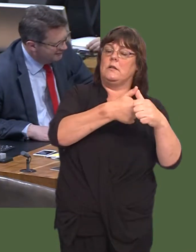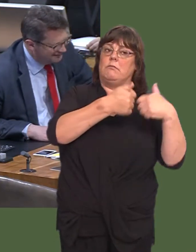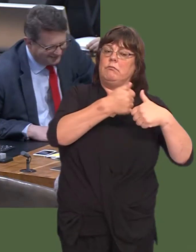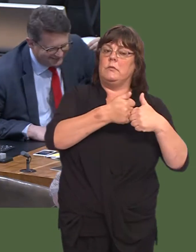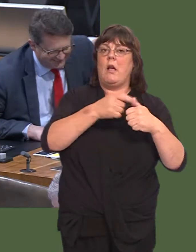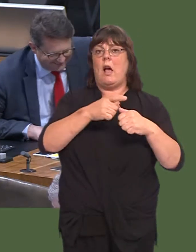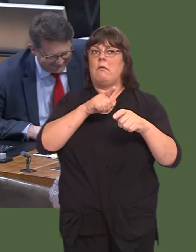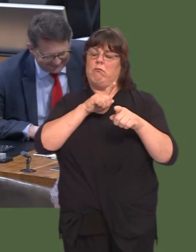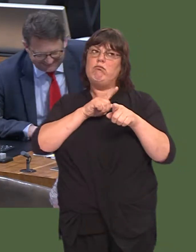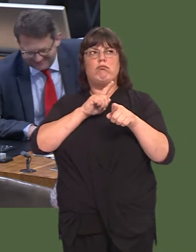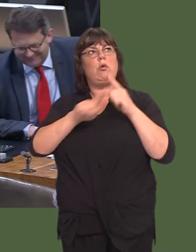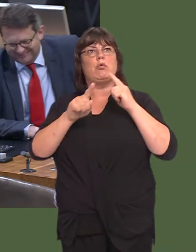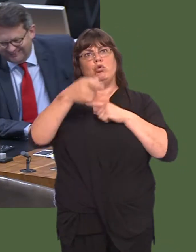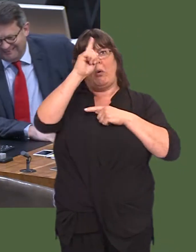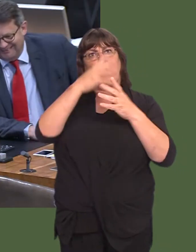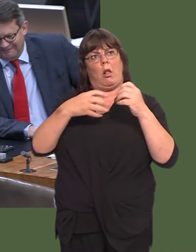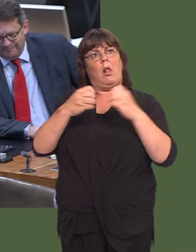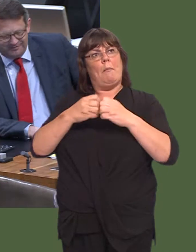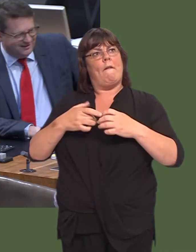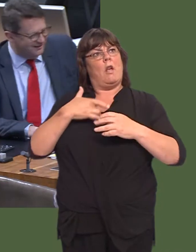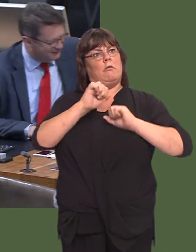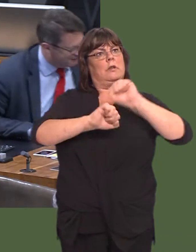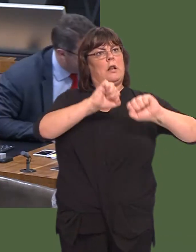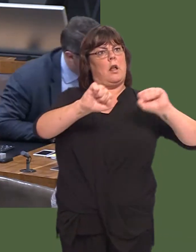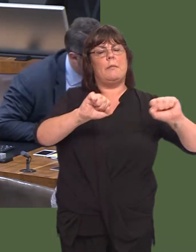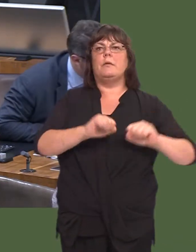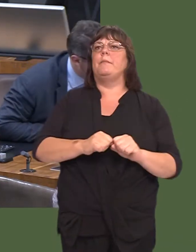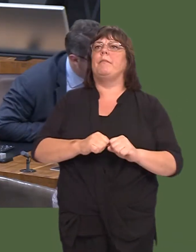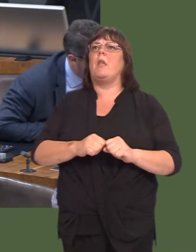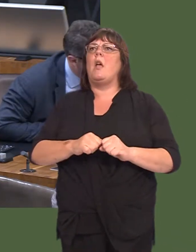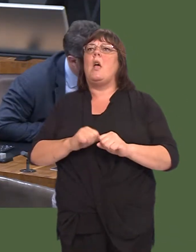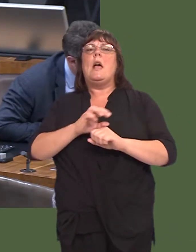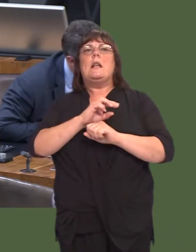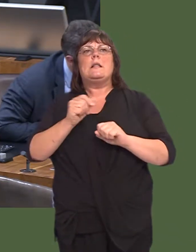And I do worry that, where there is a lack of commitment by some ownersóI donít mention